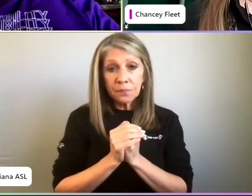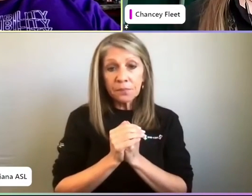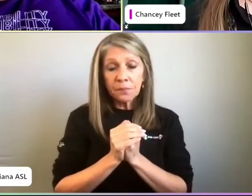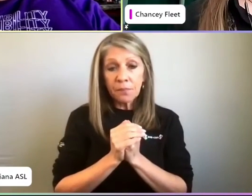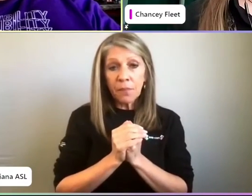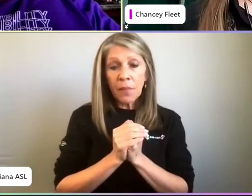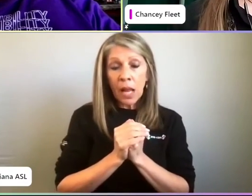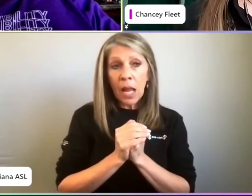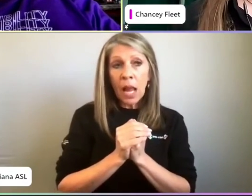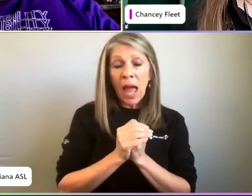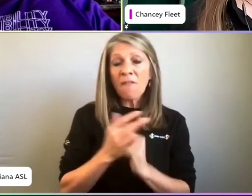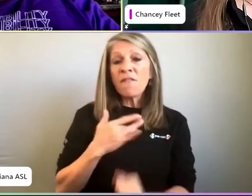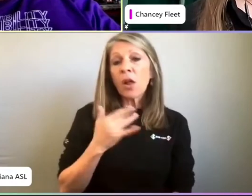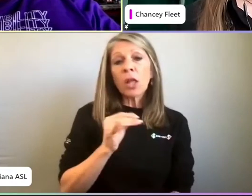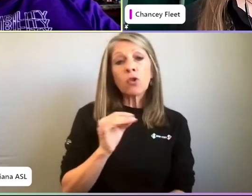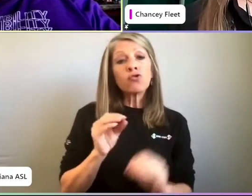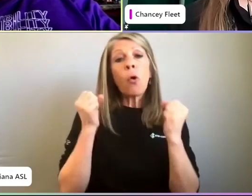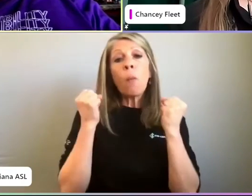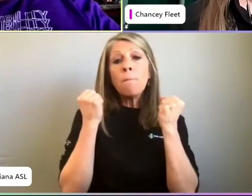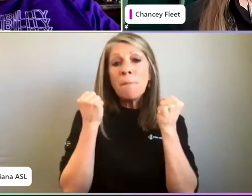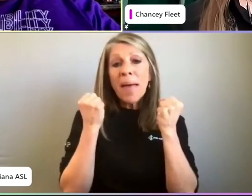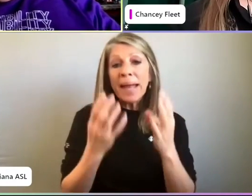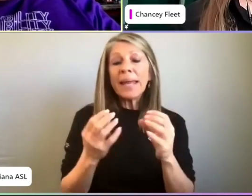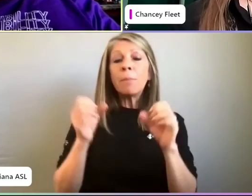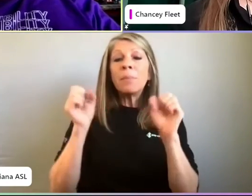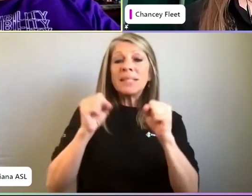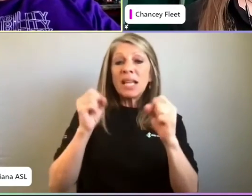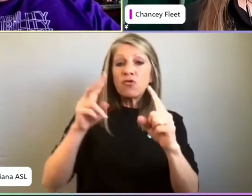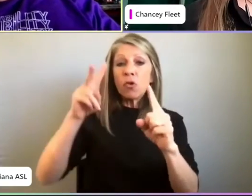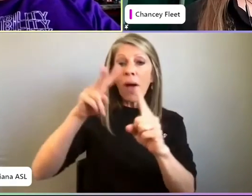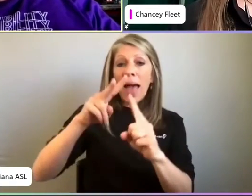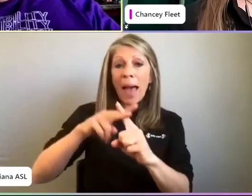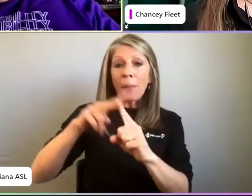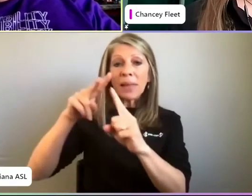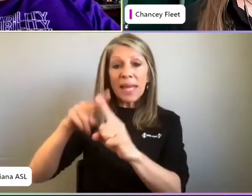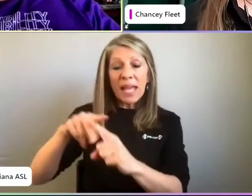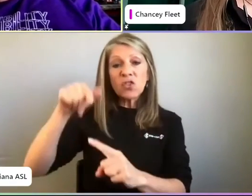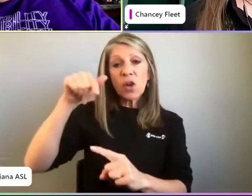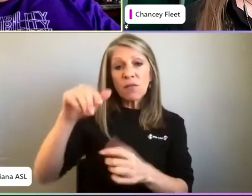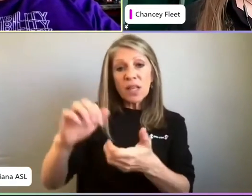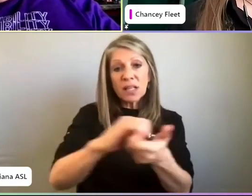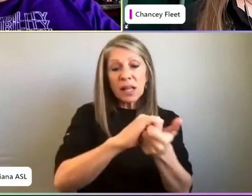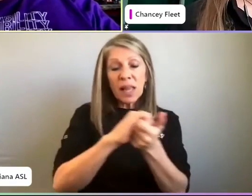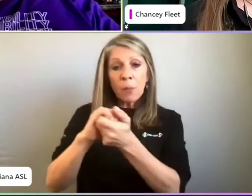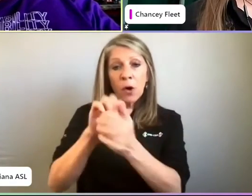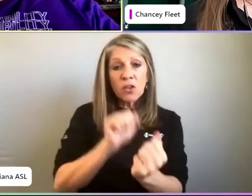schools in new York city or elsewhere qnec it feels